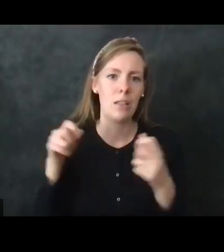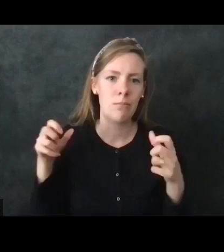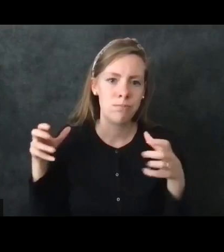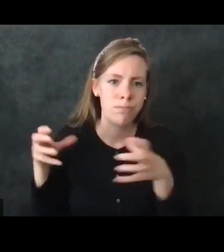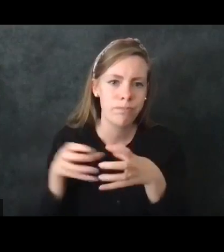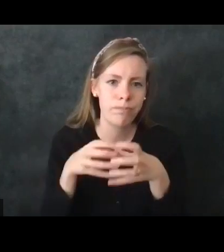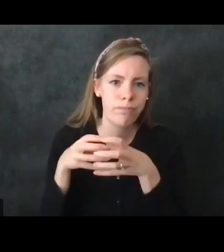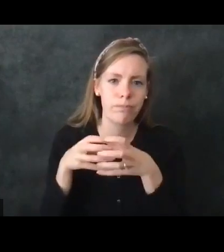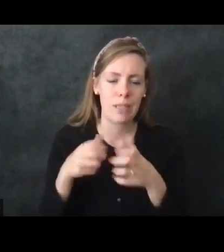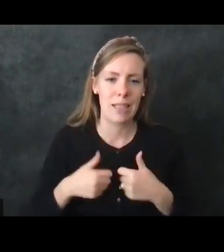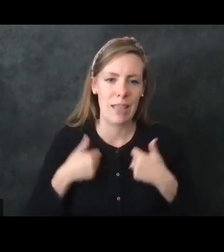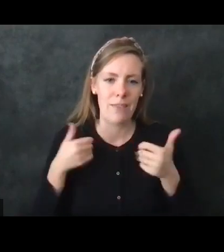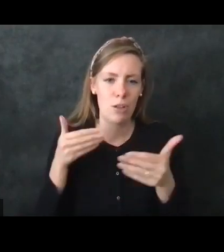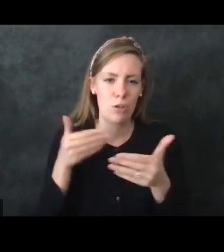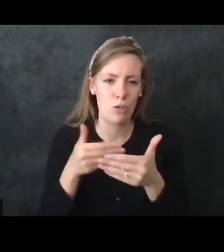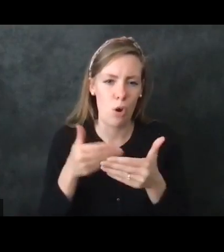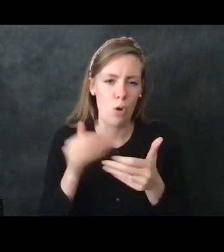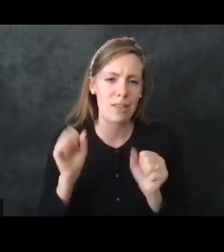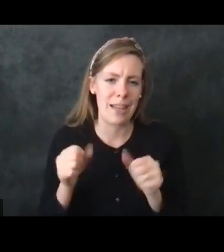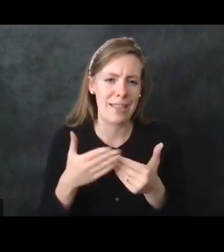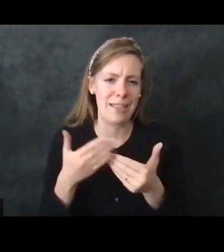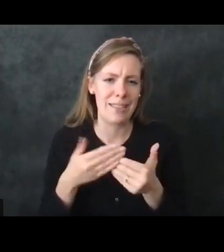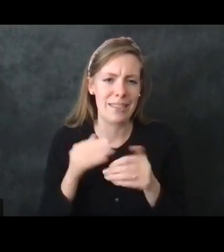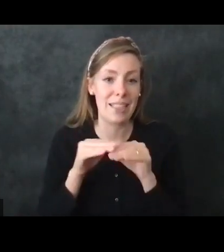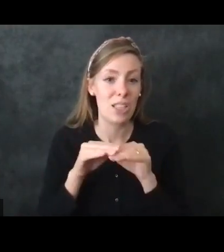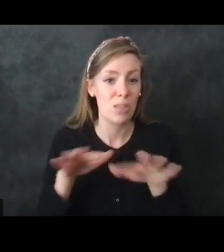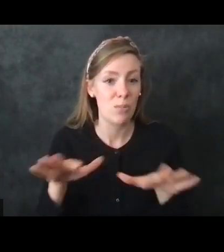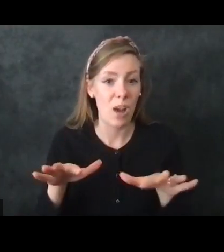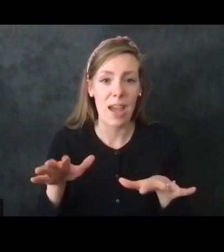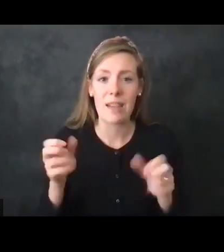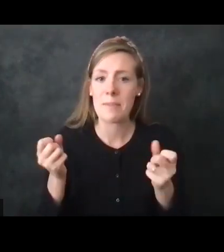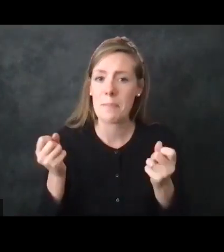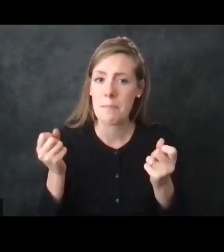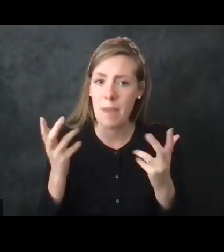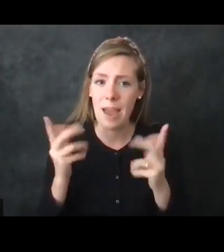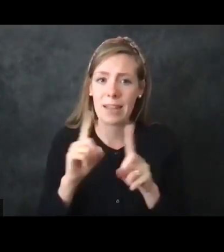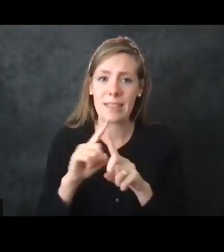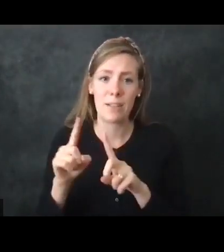close quarters in Mase search first, many different staff and volunteers while in